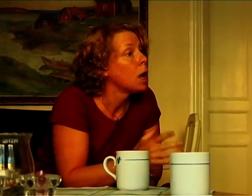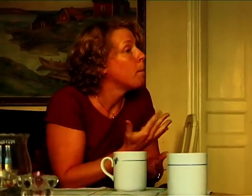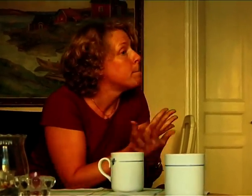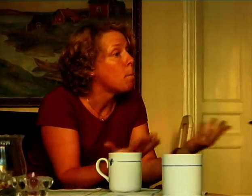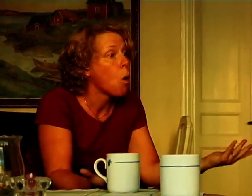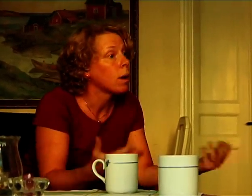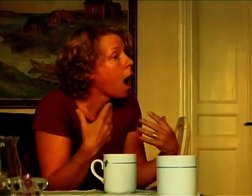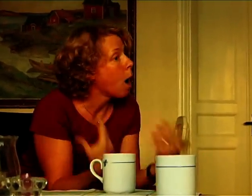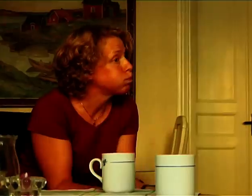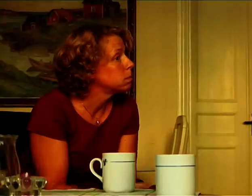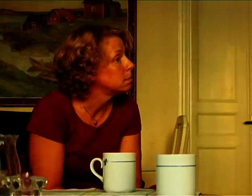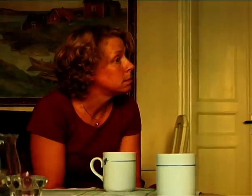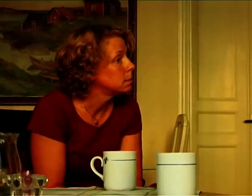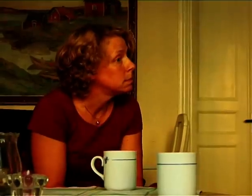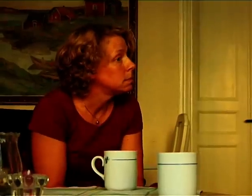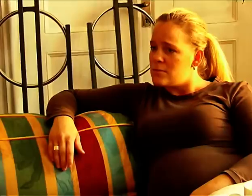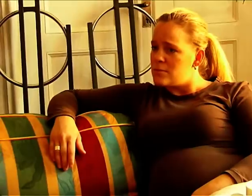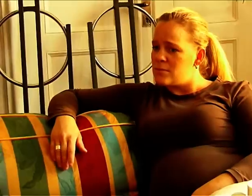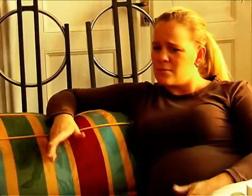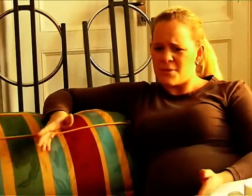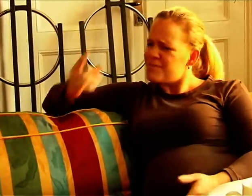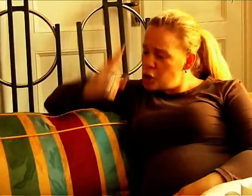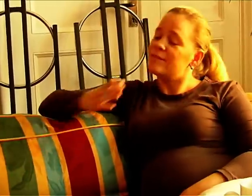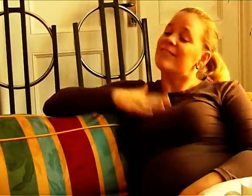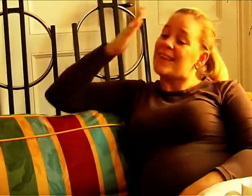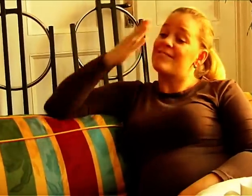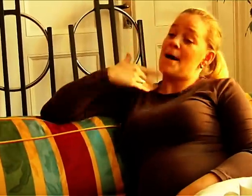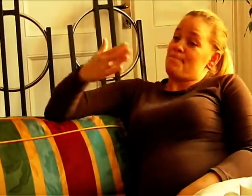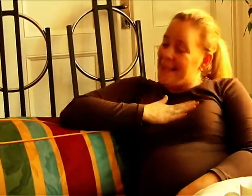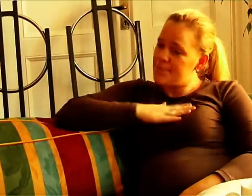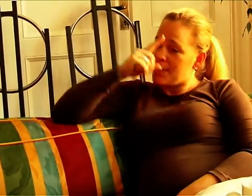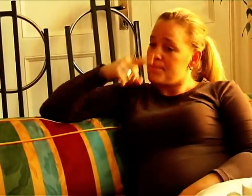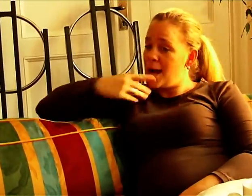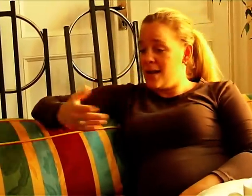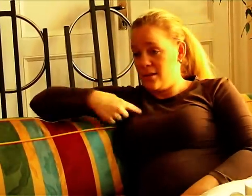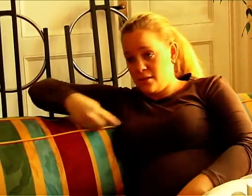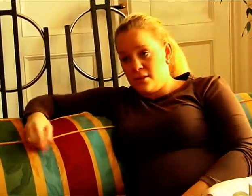Many people doesn't know that. First I want to know who my father is.